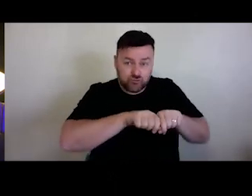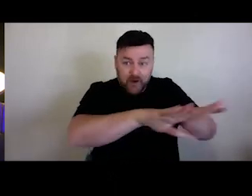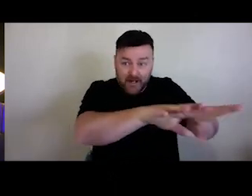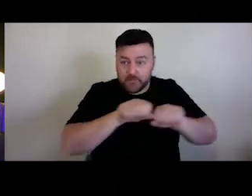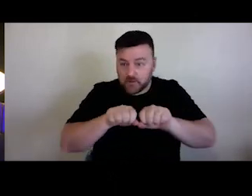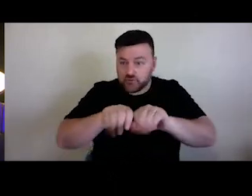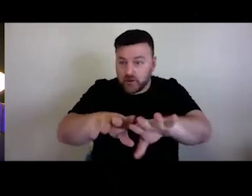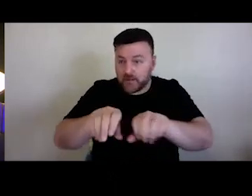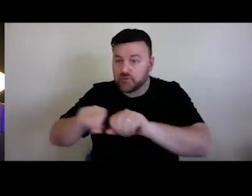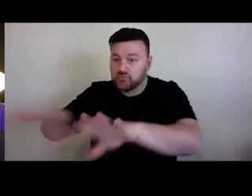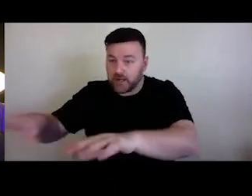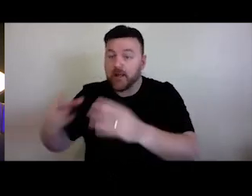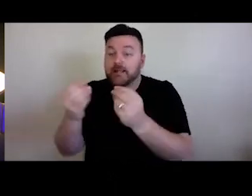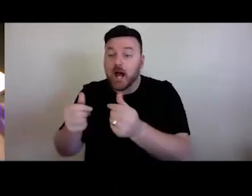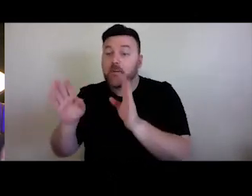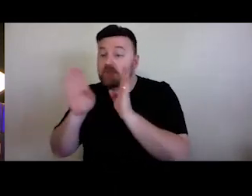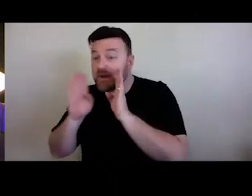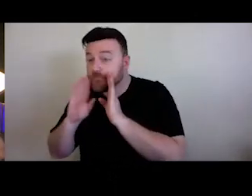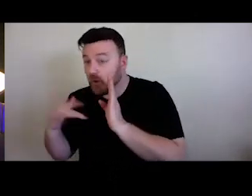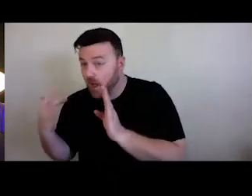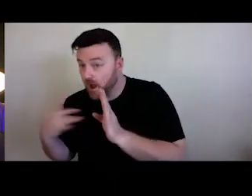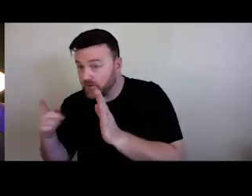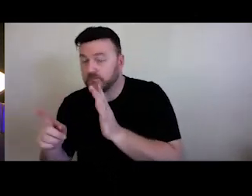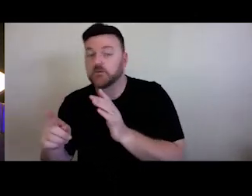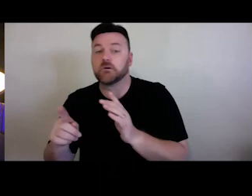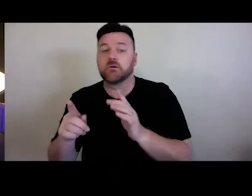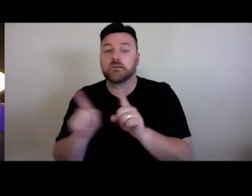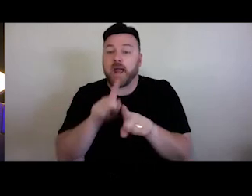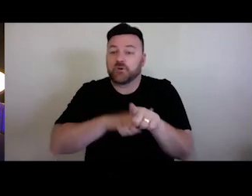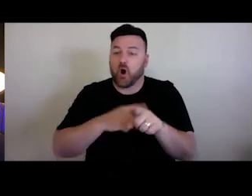looking to stream to Facebook Live, or YouTube, or both or there's other